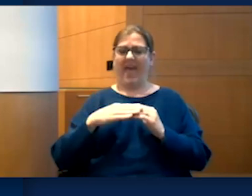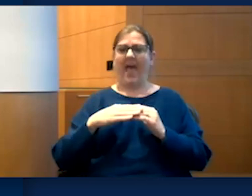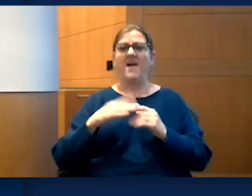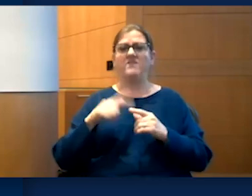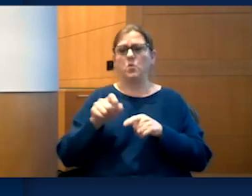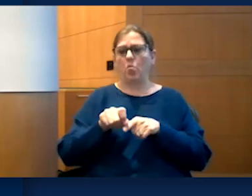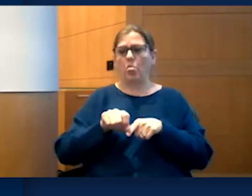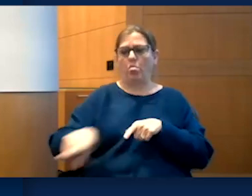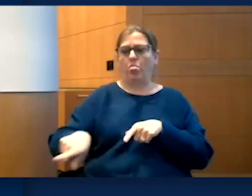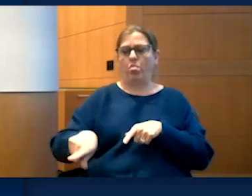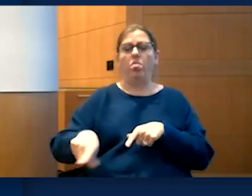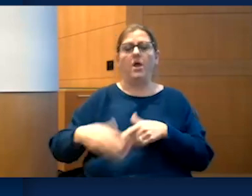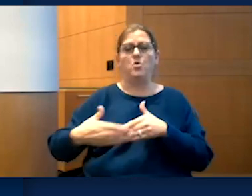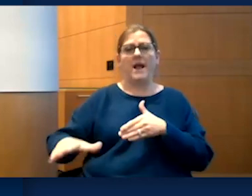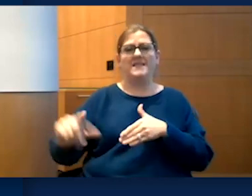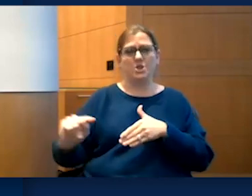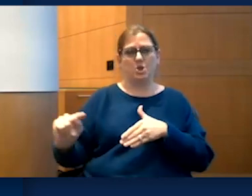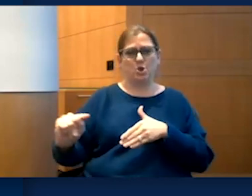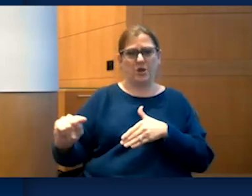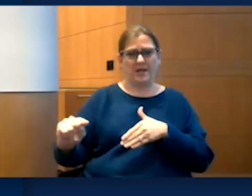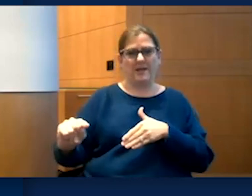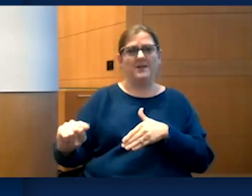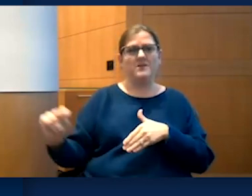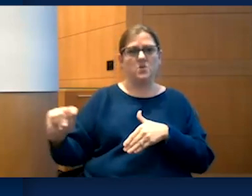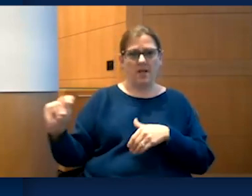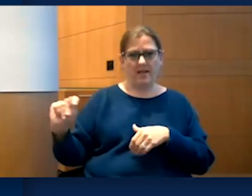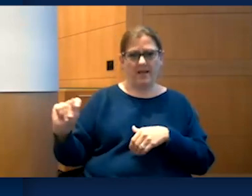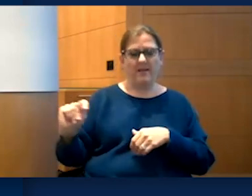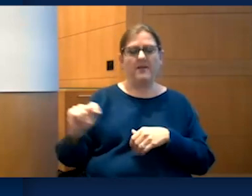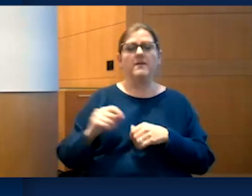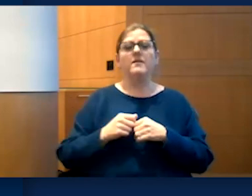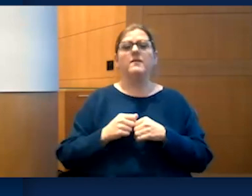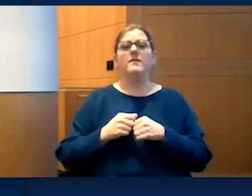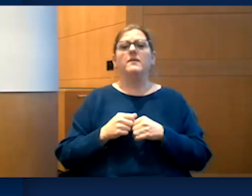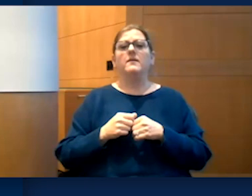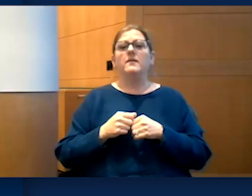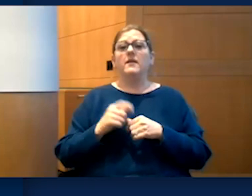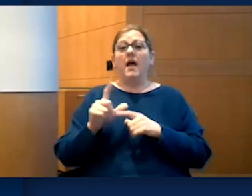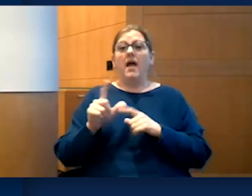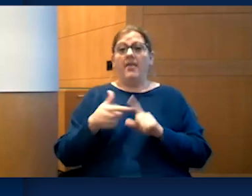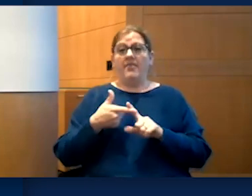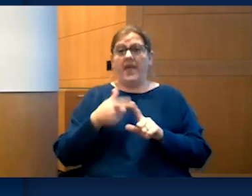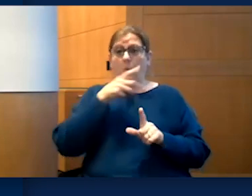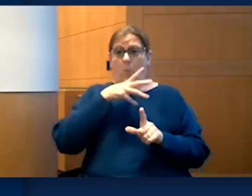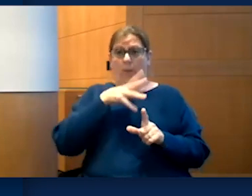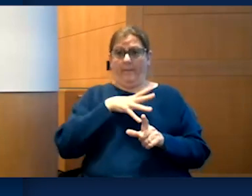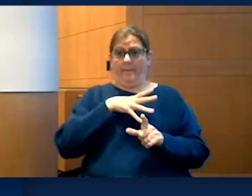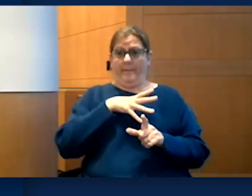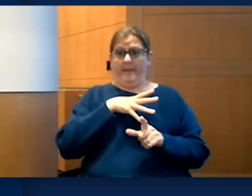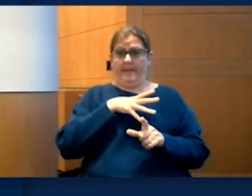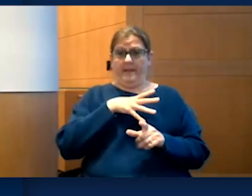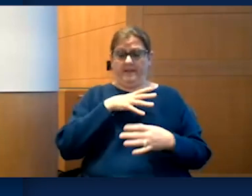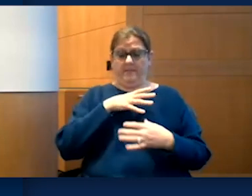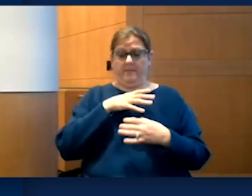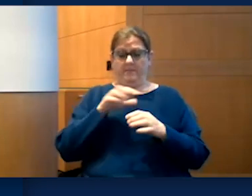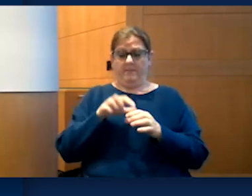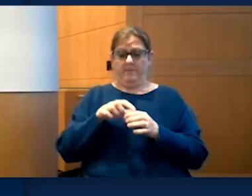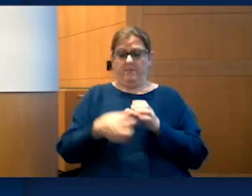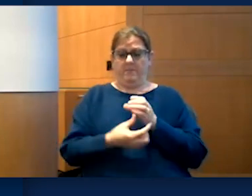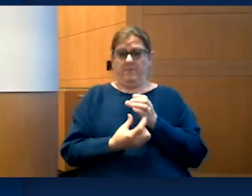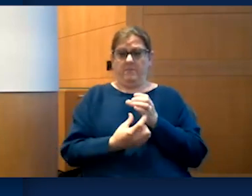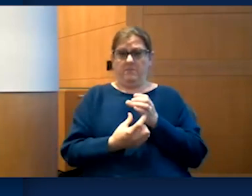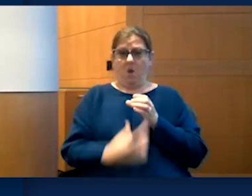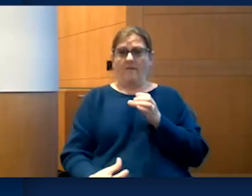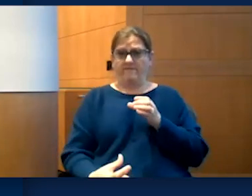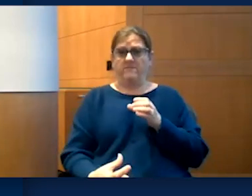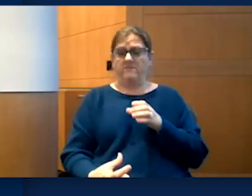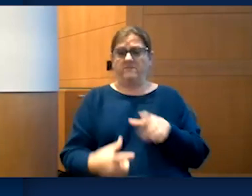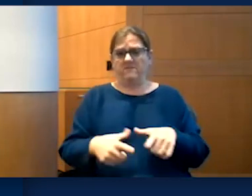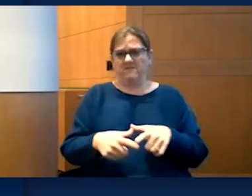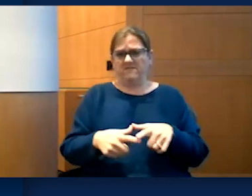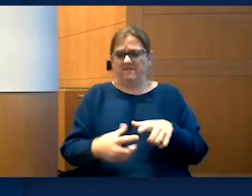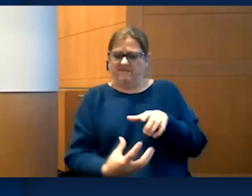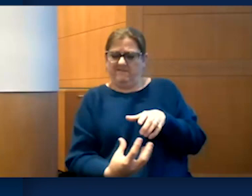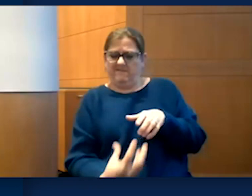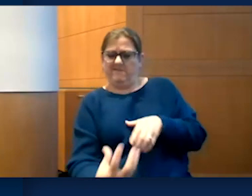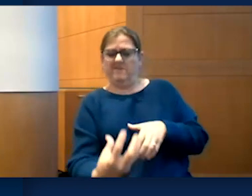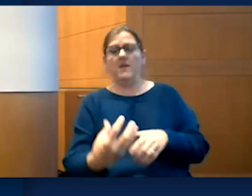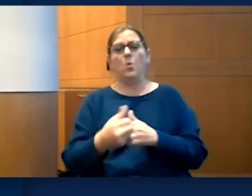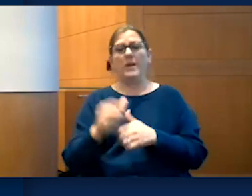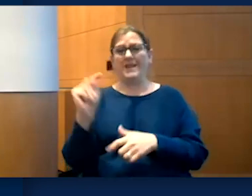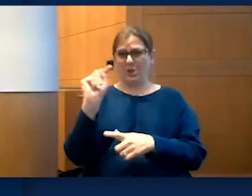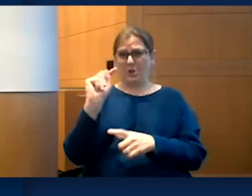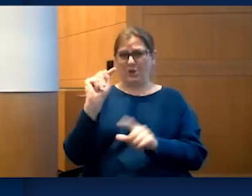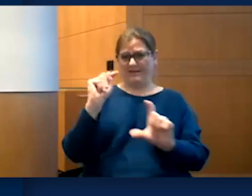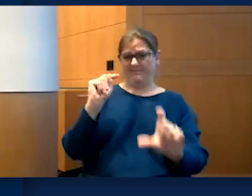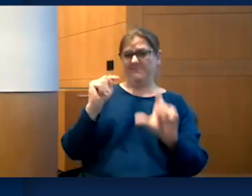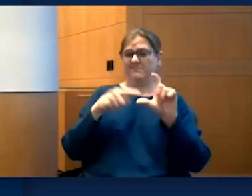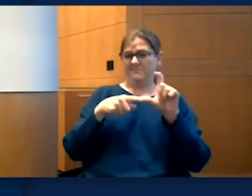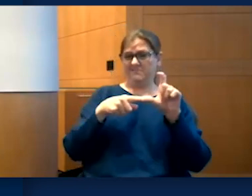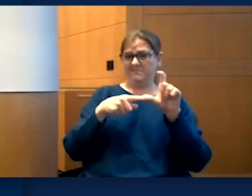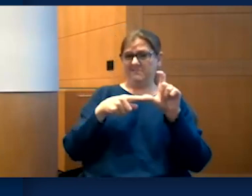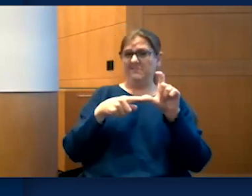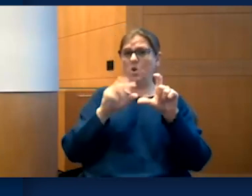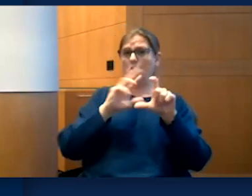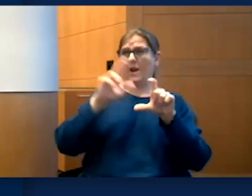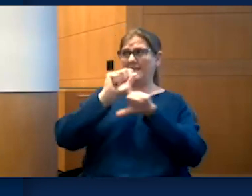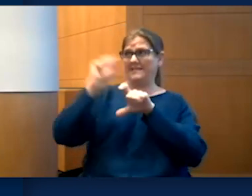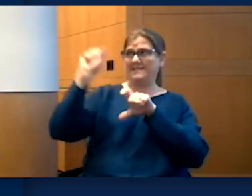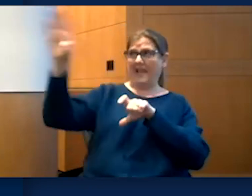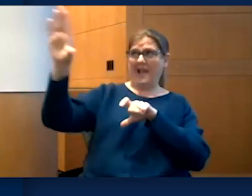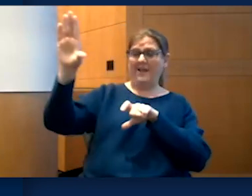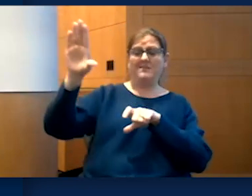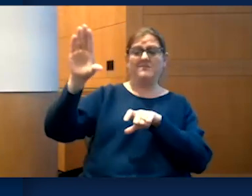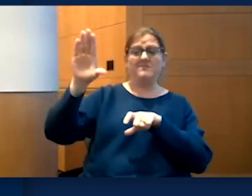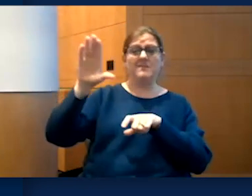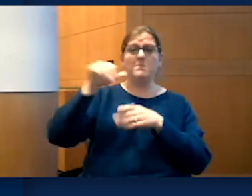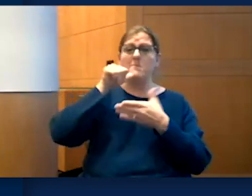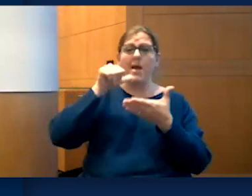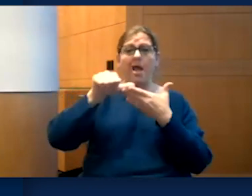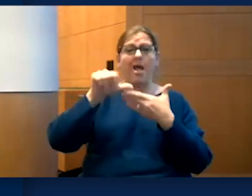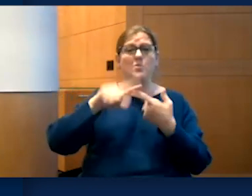And then she can disengage the tube with the urine in it for sampling to send to the lab. Again, that can be mailed into us. And the collection device that she used can then be thrown away in the trash.